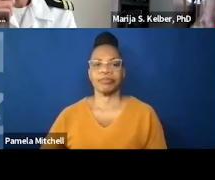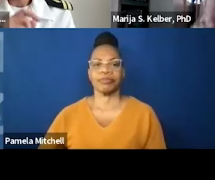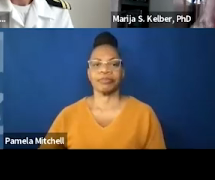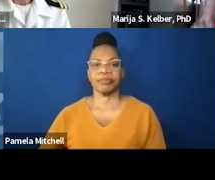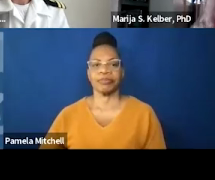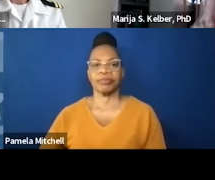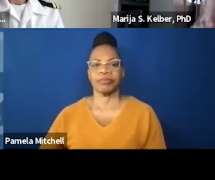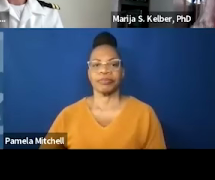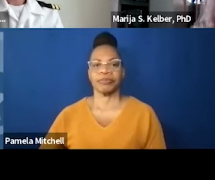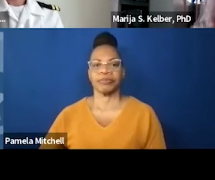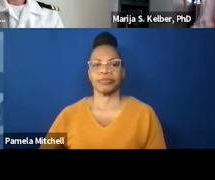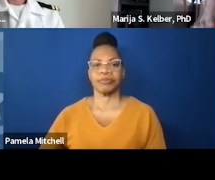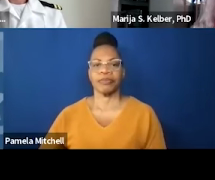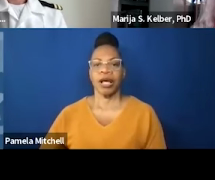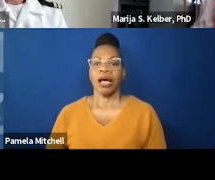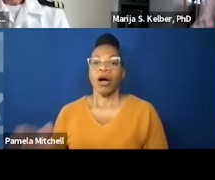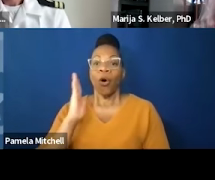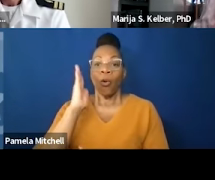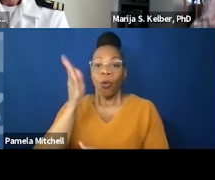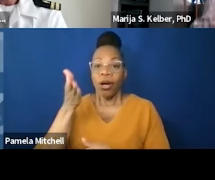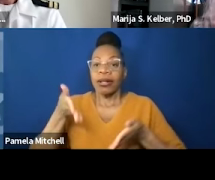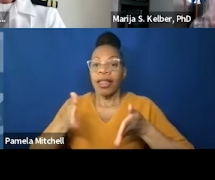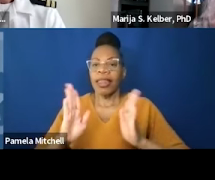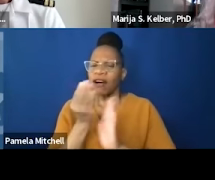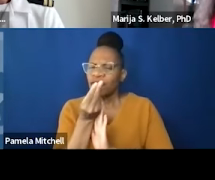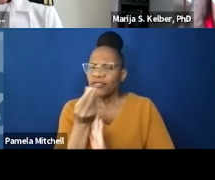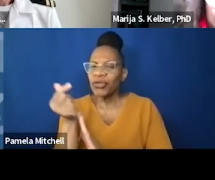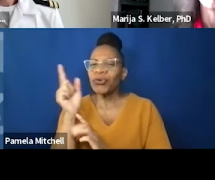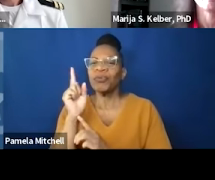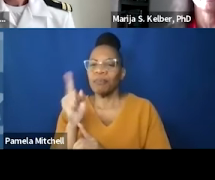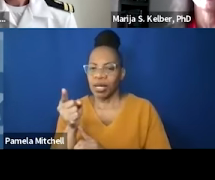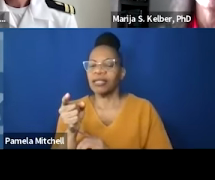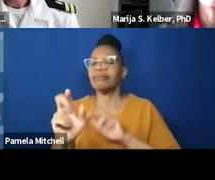All right, we'll give you a few minutes to respond to this poll.